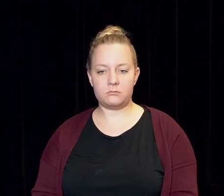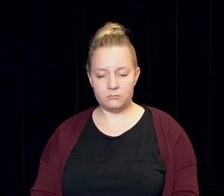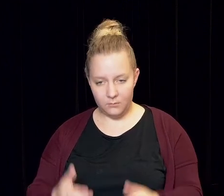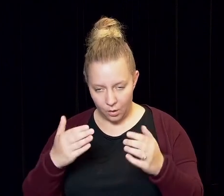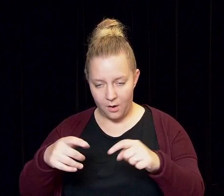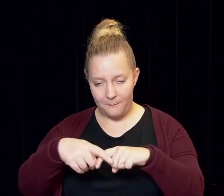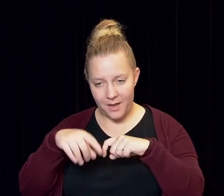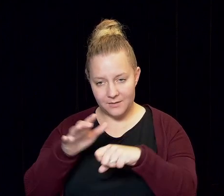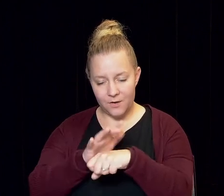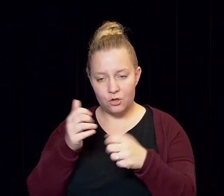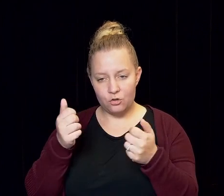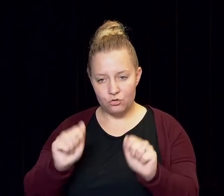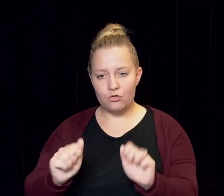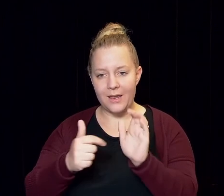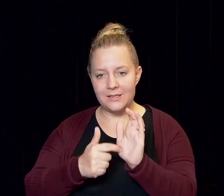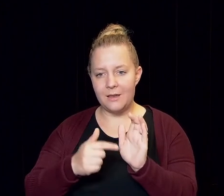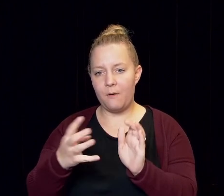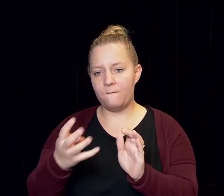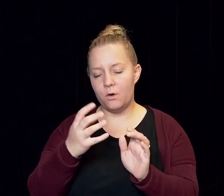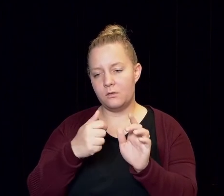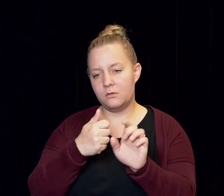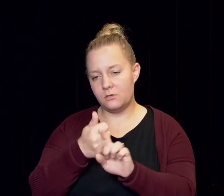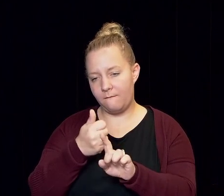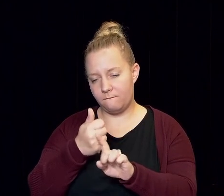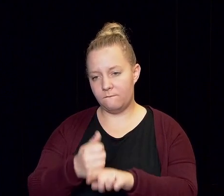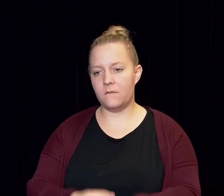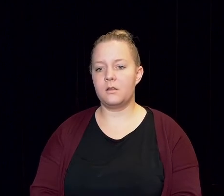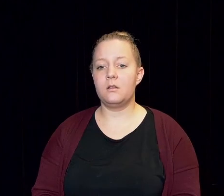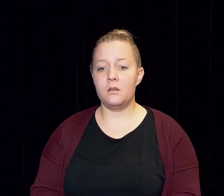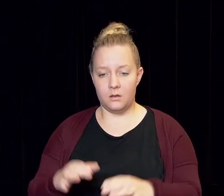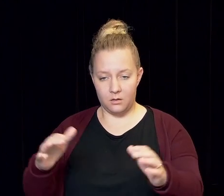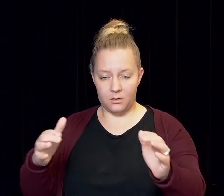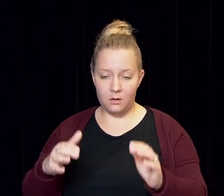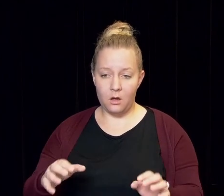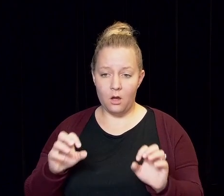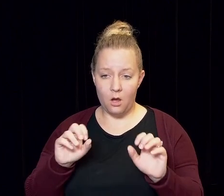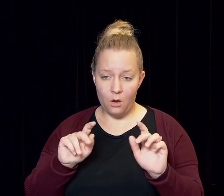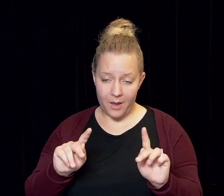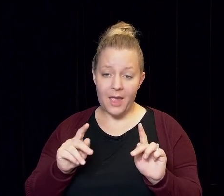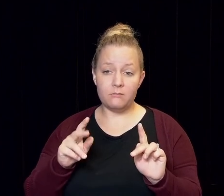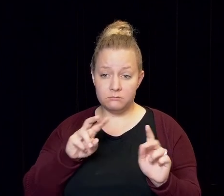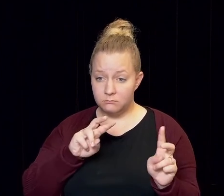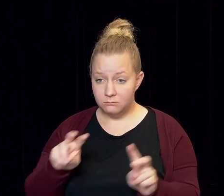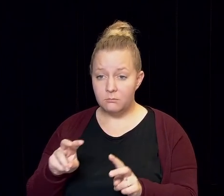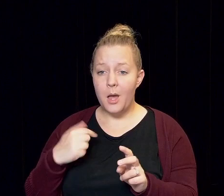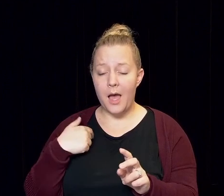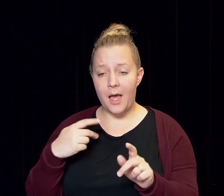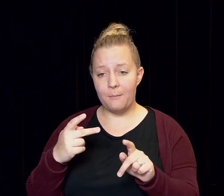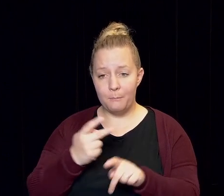video and try Example 4 on your own. Okay, take a look. I went ahead and multiplied the x values by